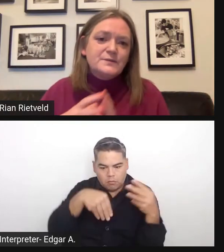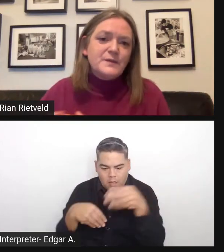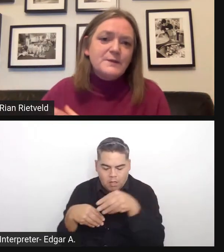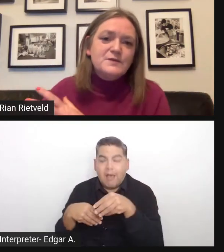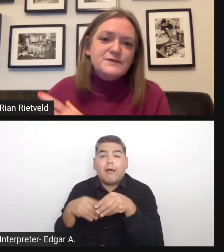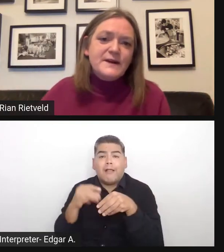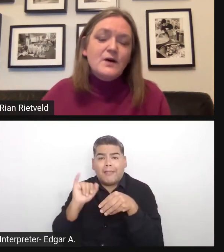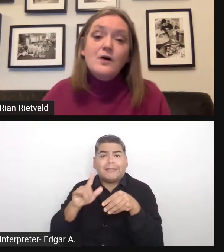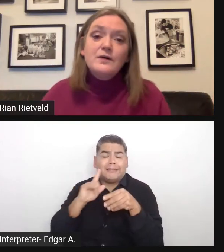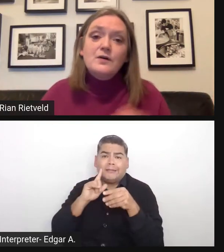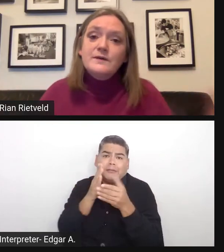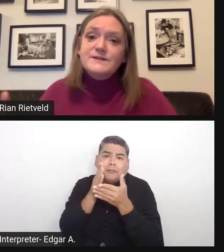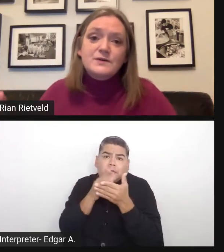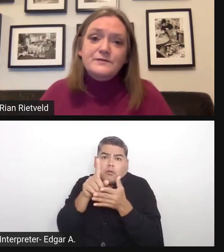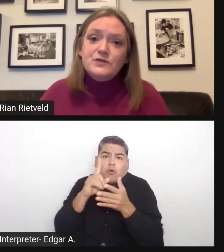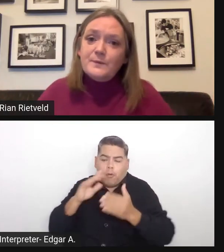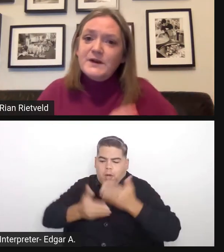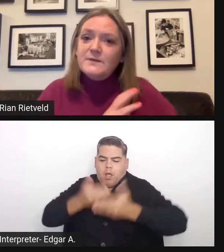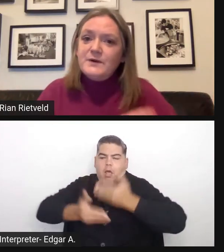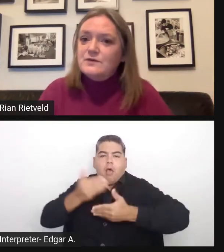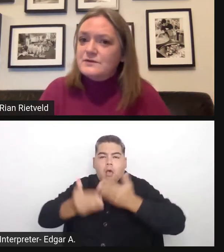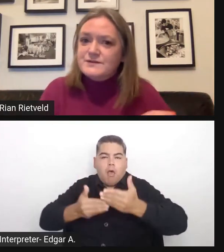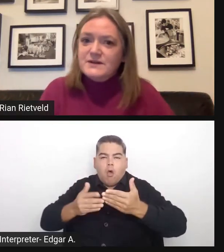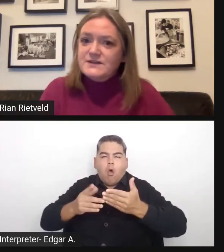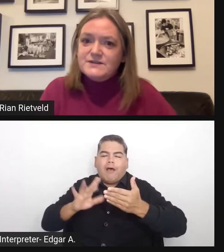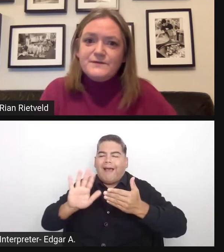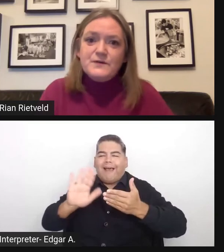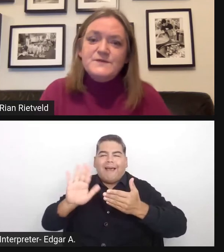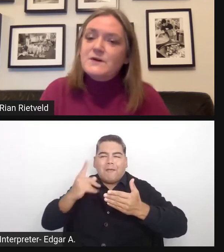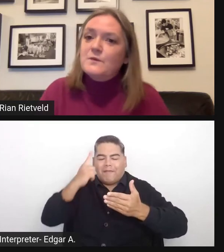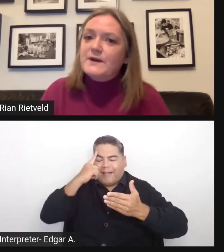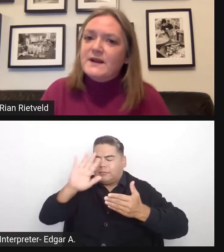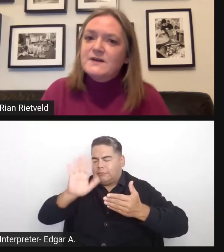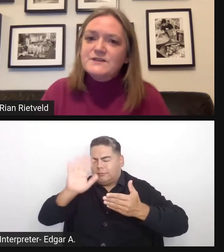Maybe you say, "Oh no, it's off-topic because it's from somebody else,"